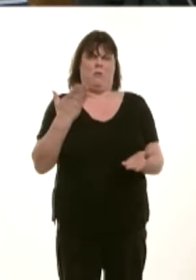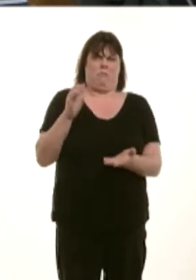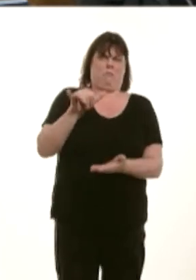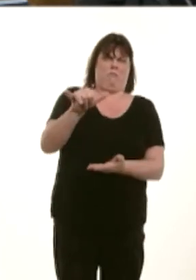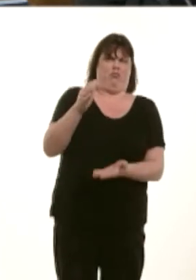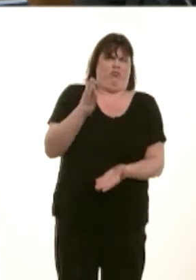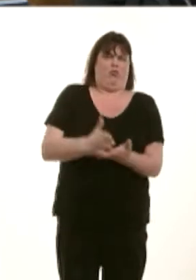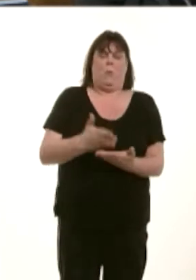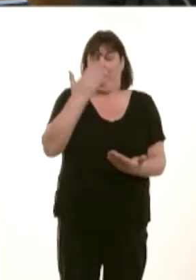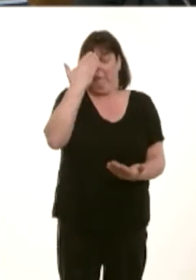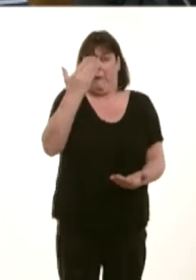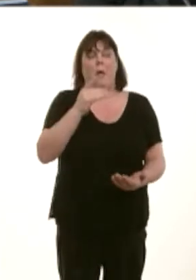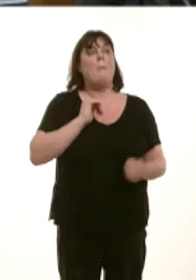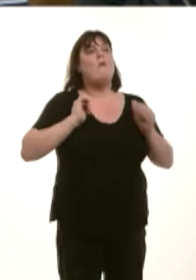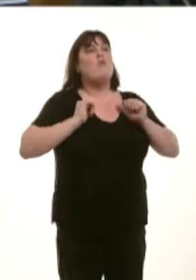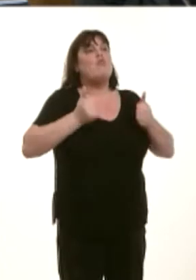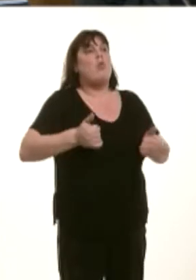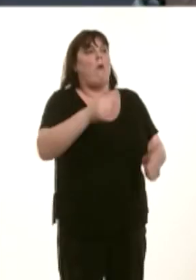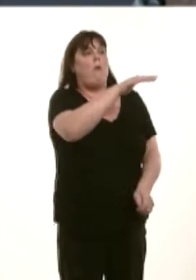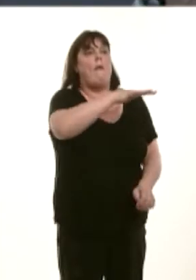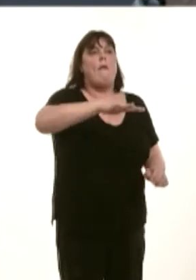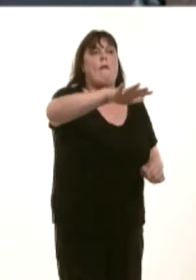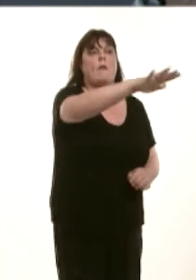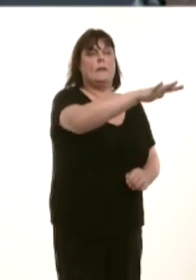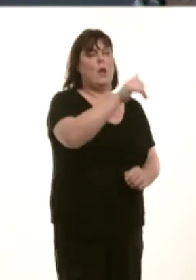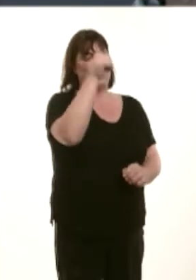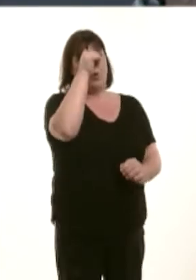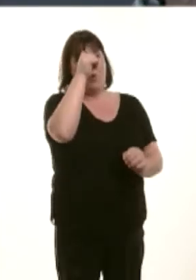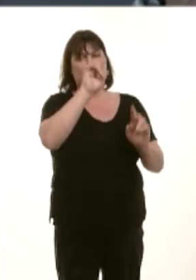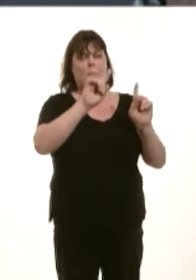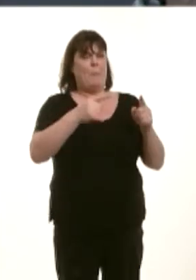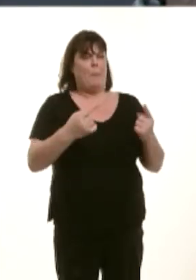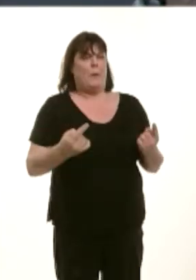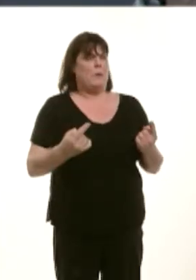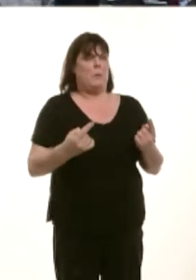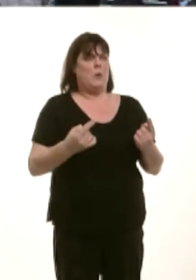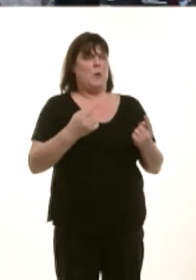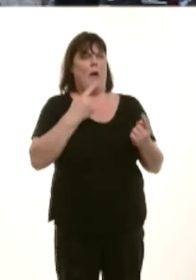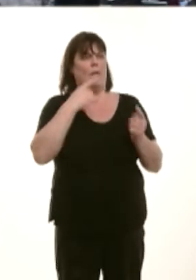In terms of rural residents, where it is impossible to get a signal of any kind, it is very important